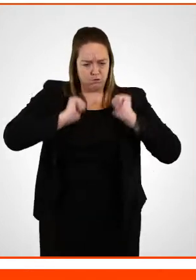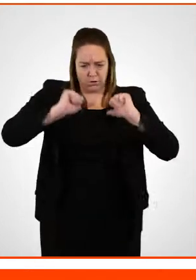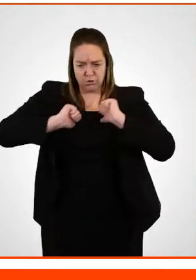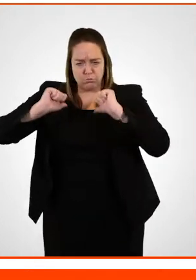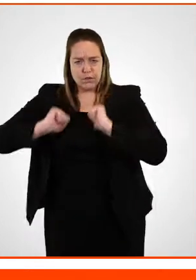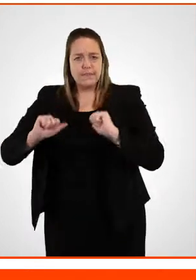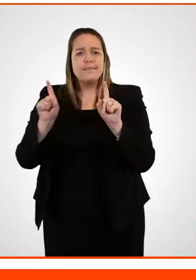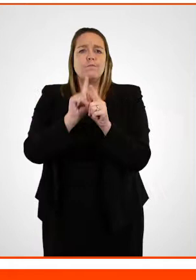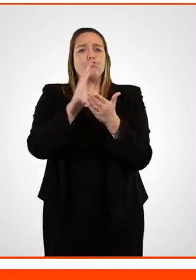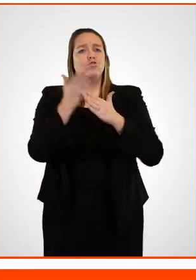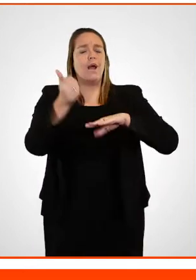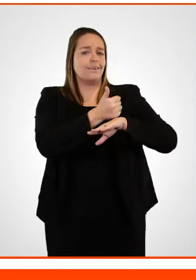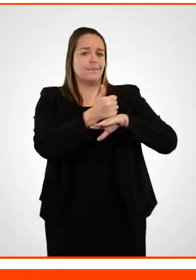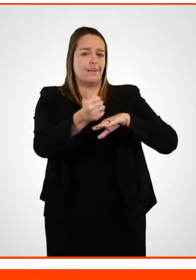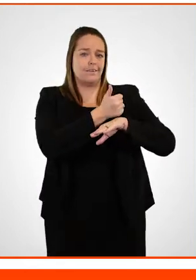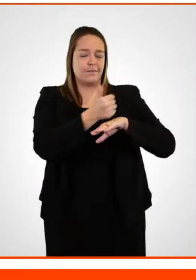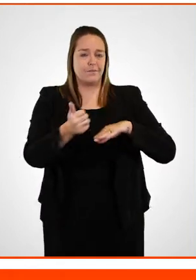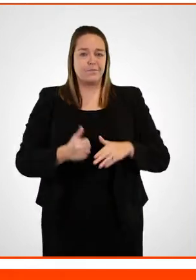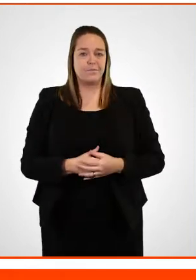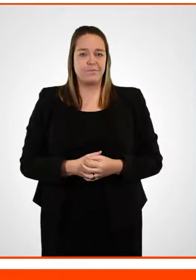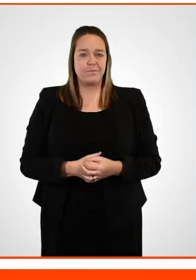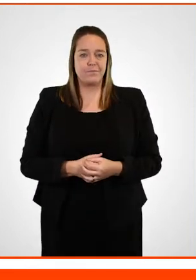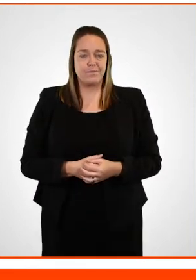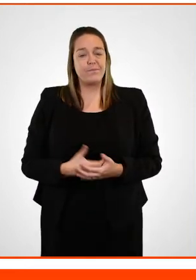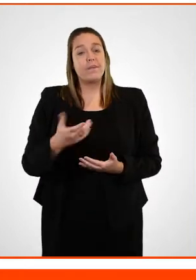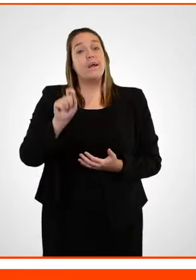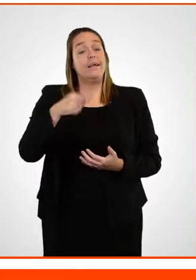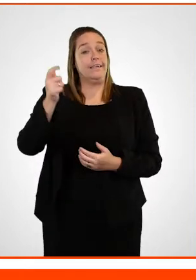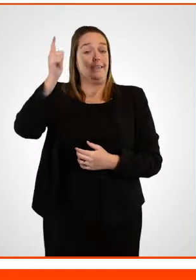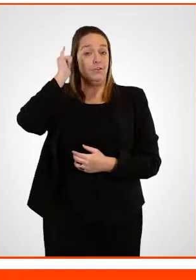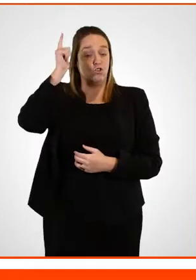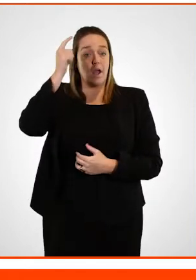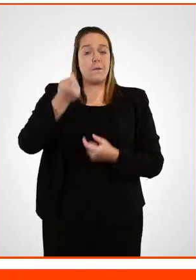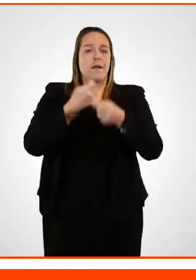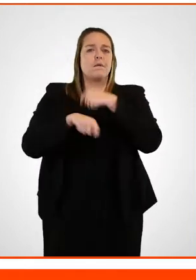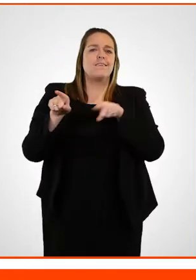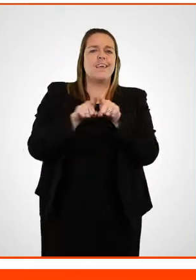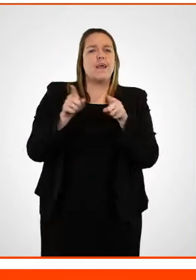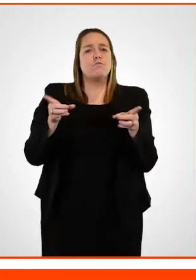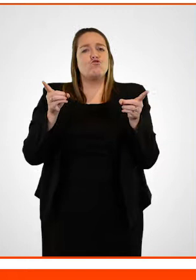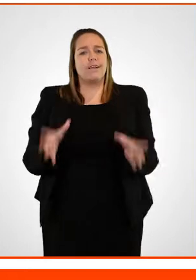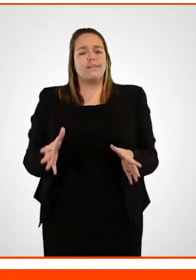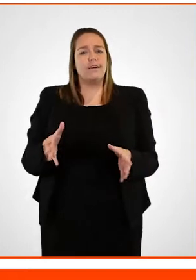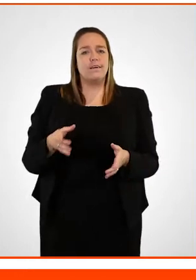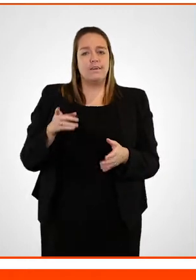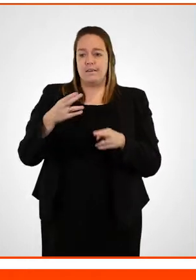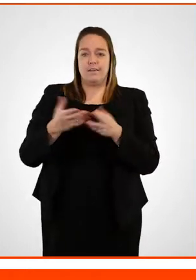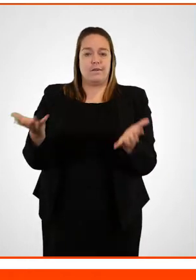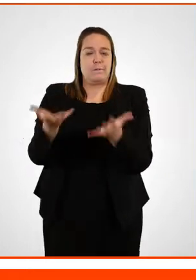just like an actor does and then the teacher acts as a director for the play